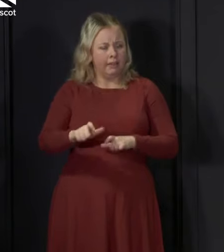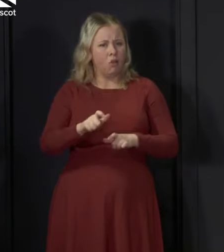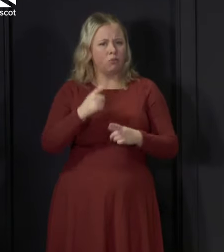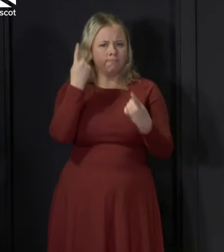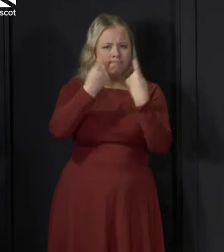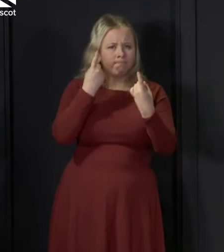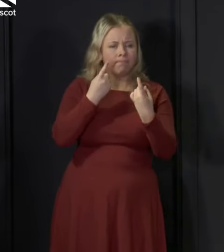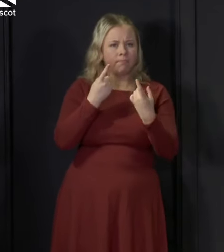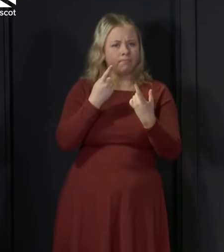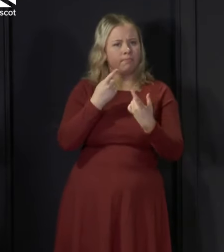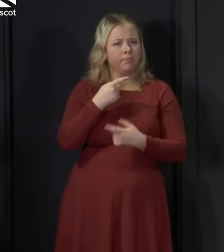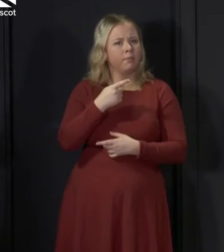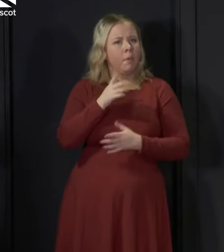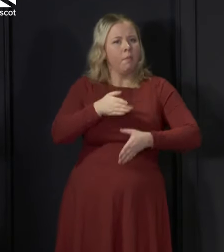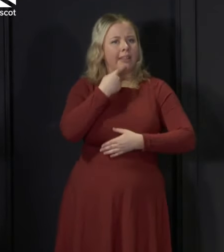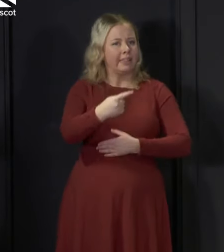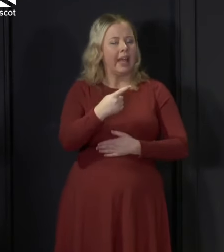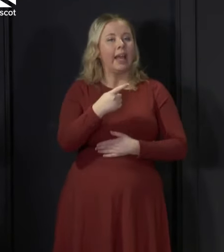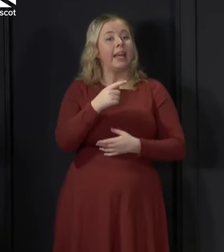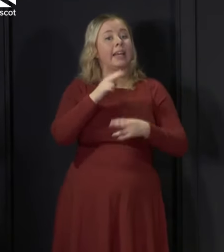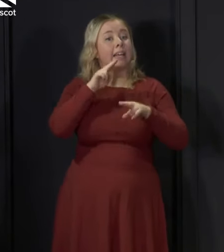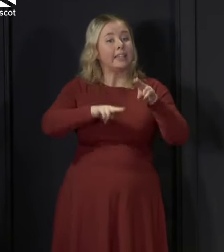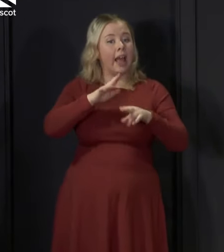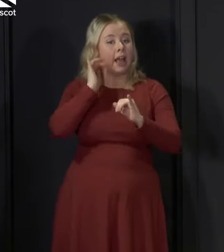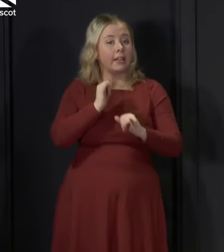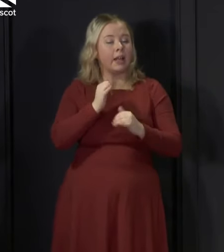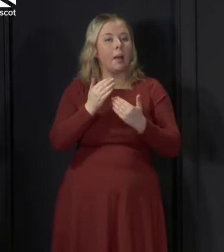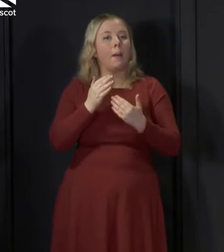that the test may not be as reliable for those people as it is with those with symptoms.